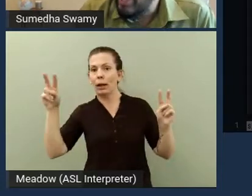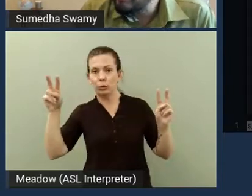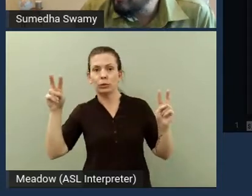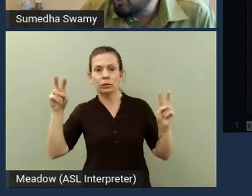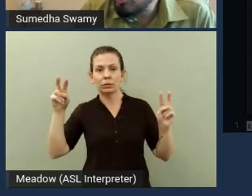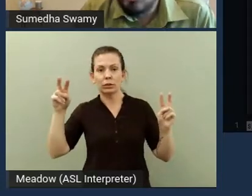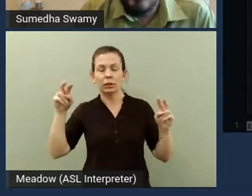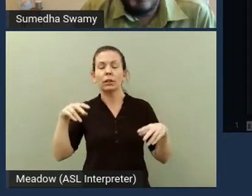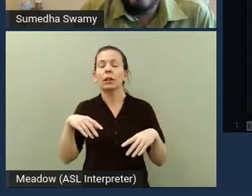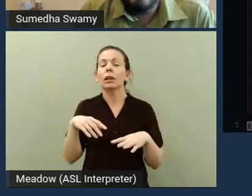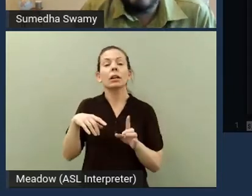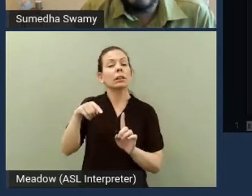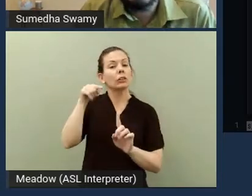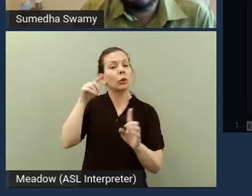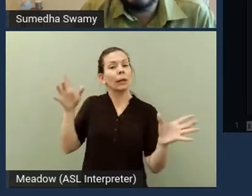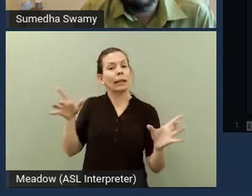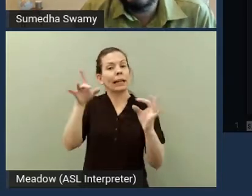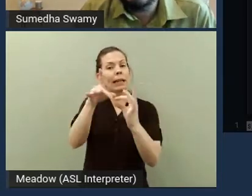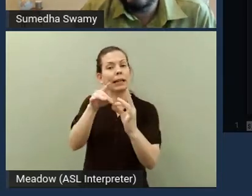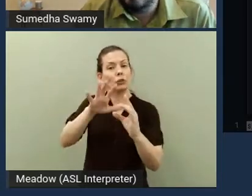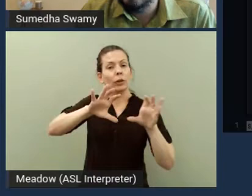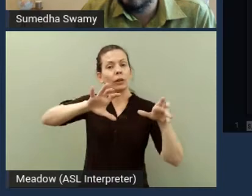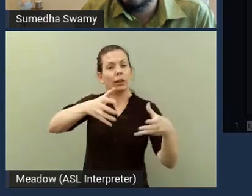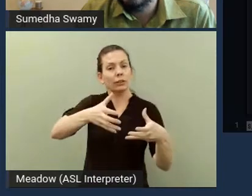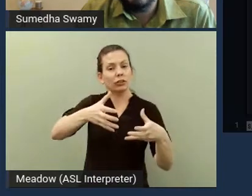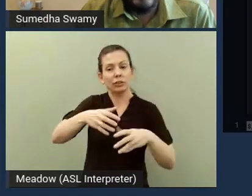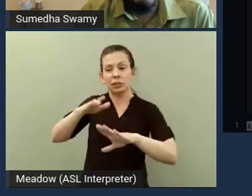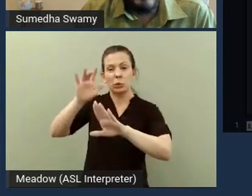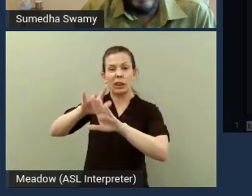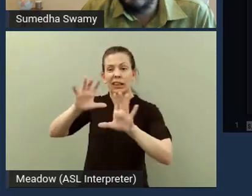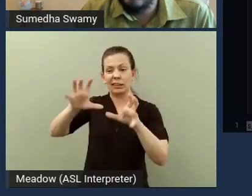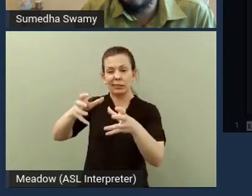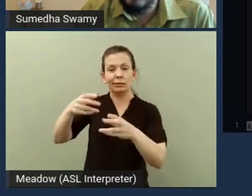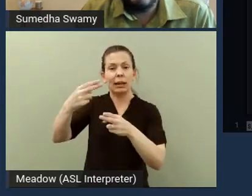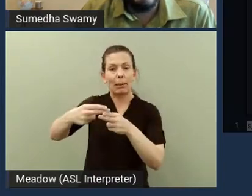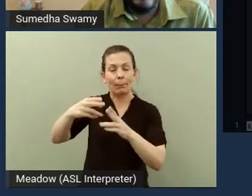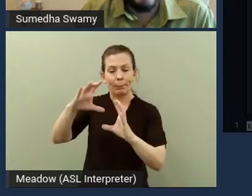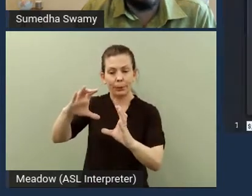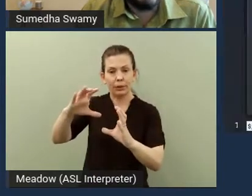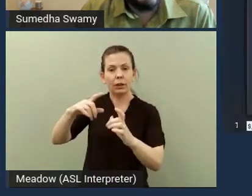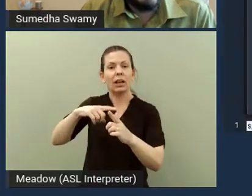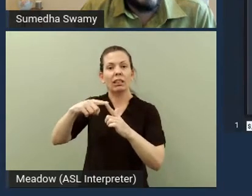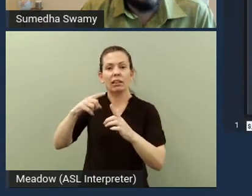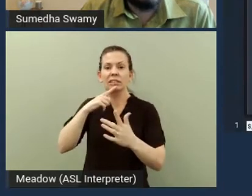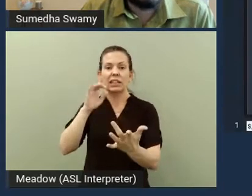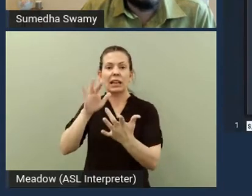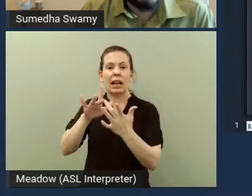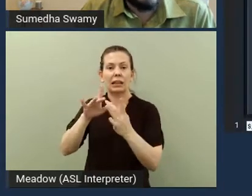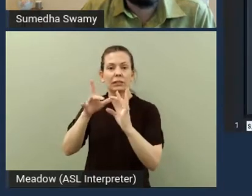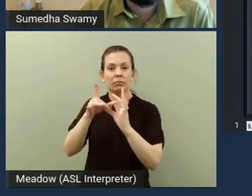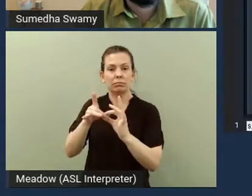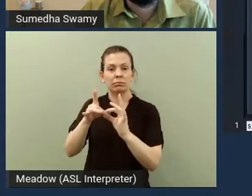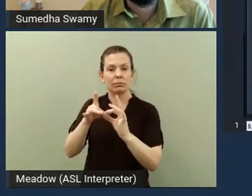And in order to connect to a cluster, they simply click on the cluster name, and then they hit connect. Now you see what happens here.